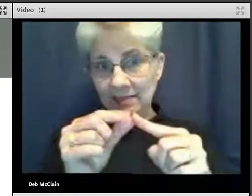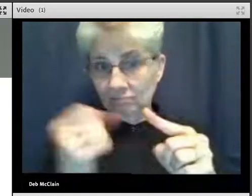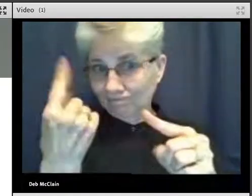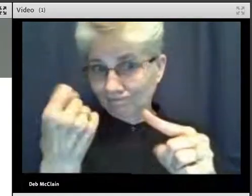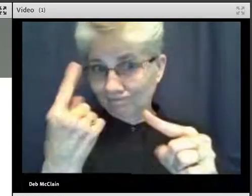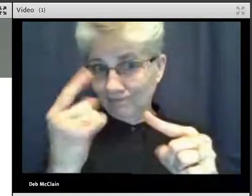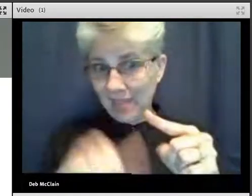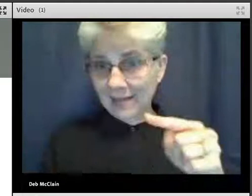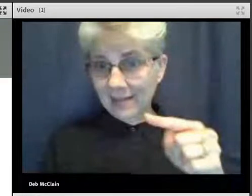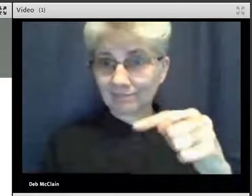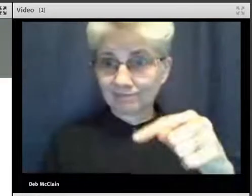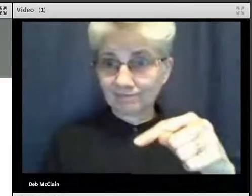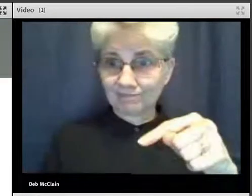Does that make sense to everybody?